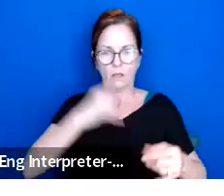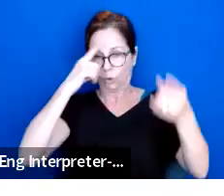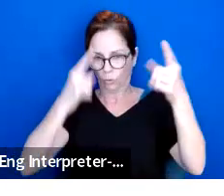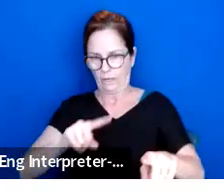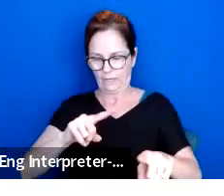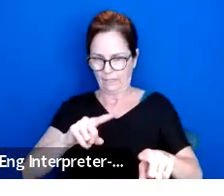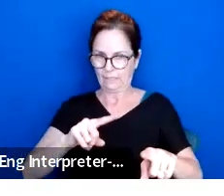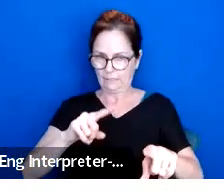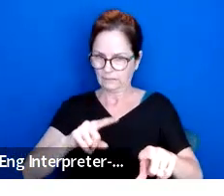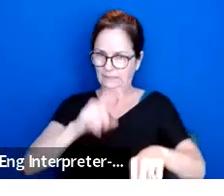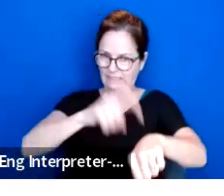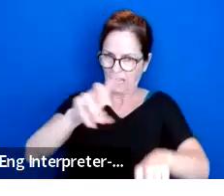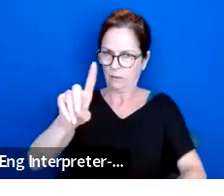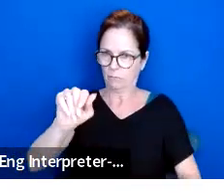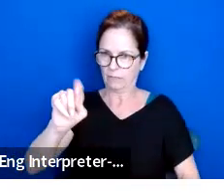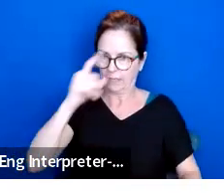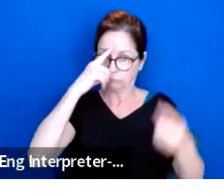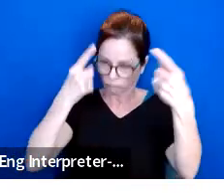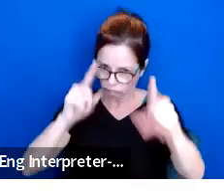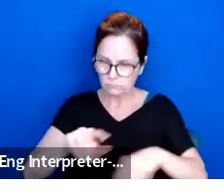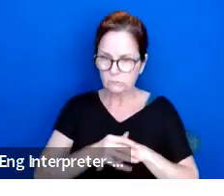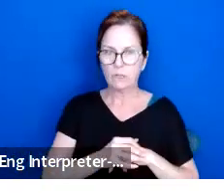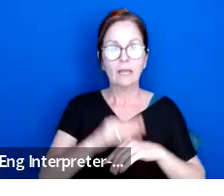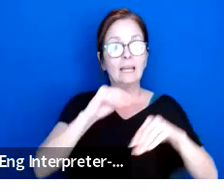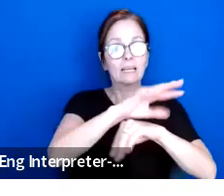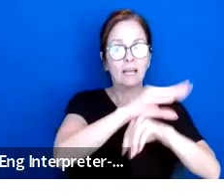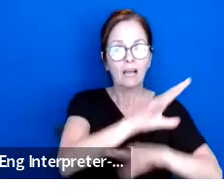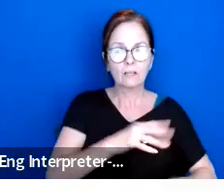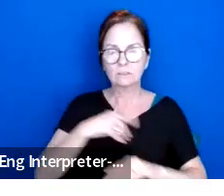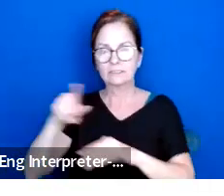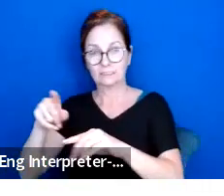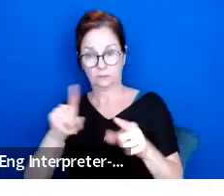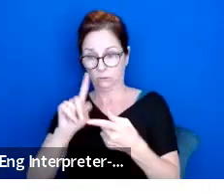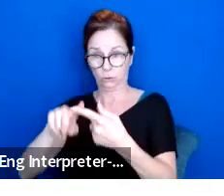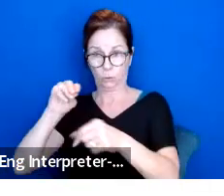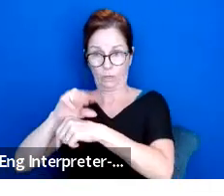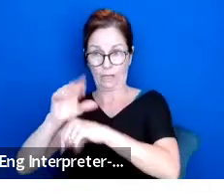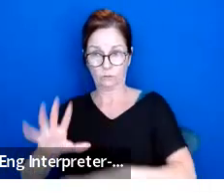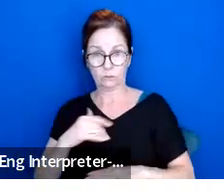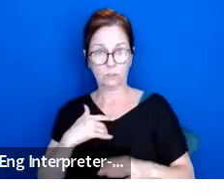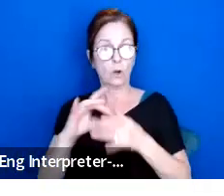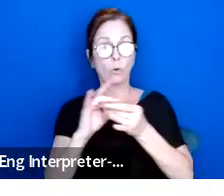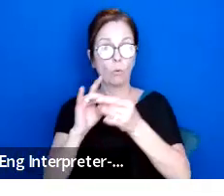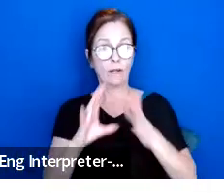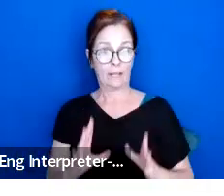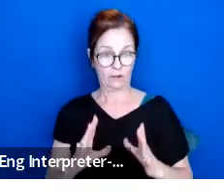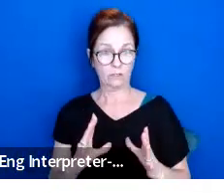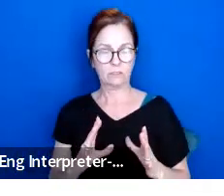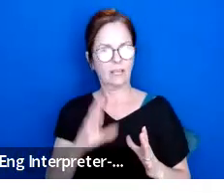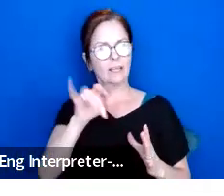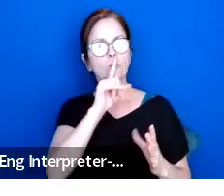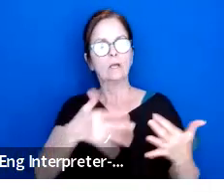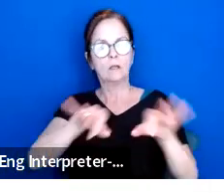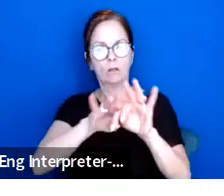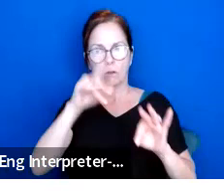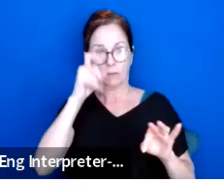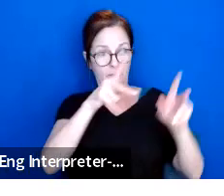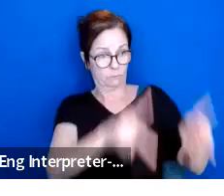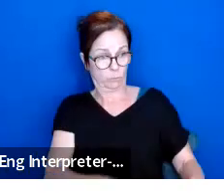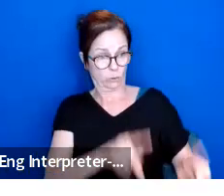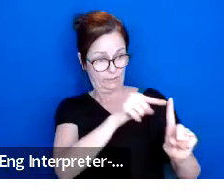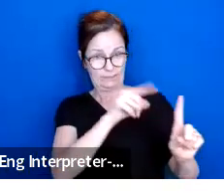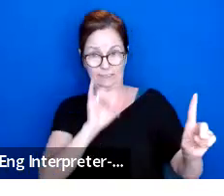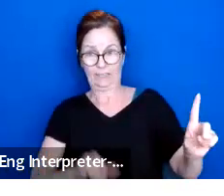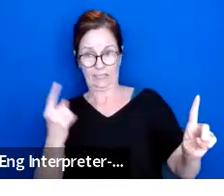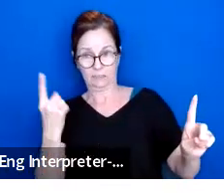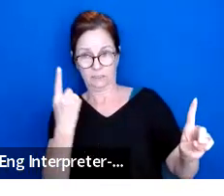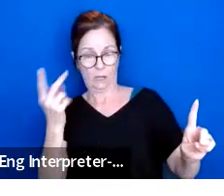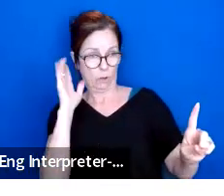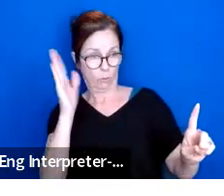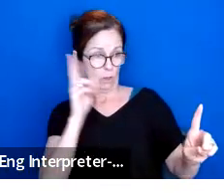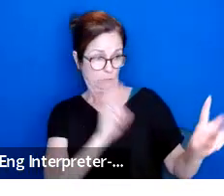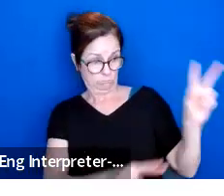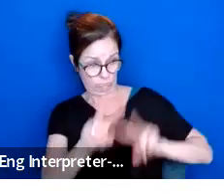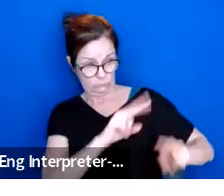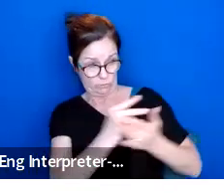I think for those folks who are counselors or counselor coordinate coordinators. It's especially important because the person under review needs to ask permission from the student.